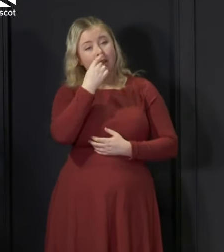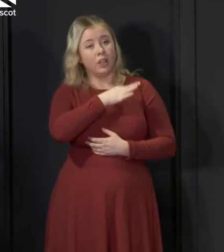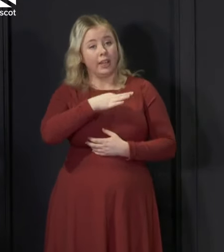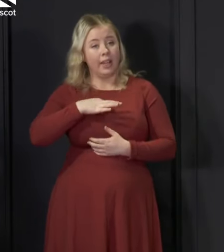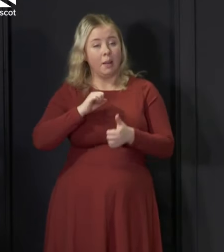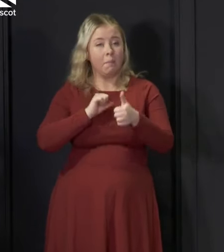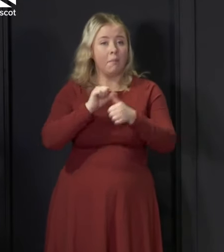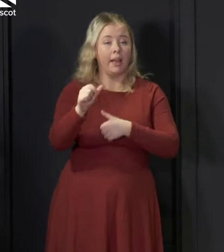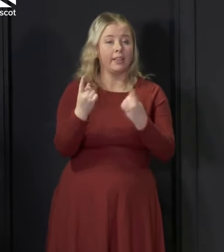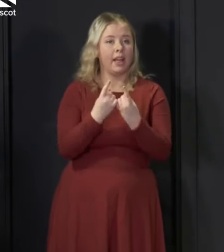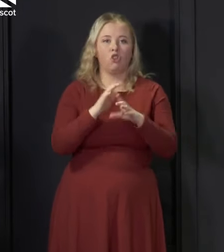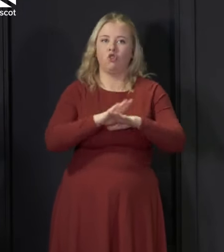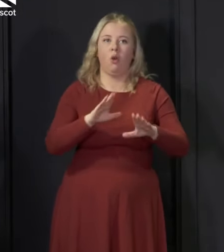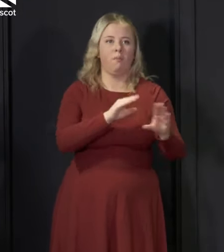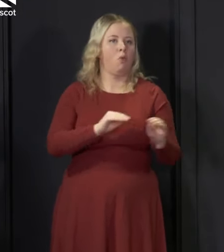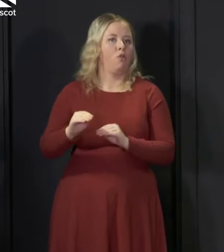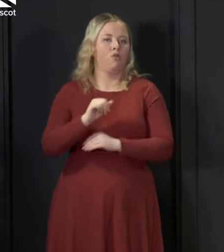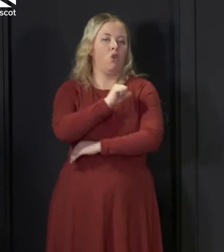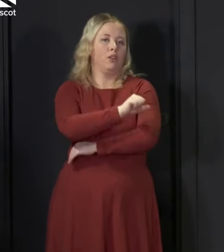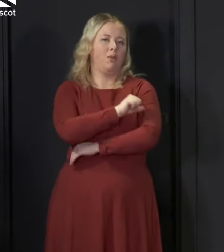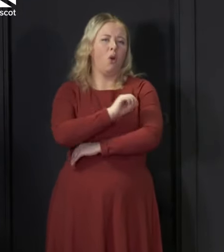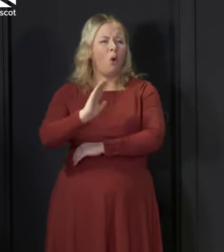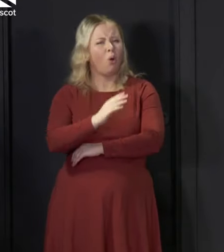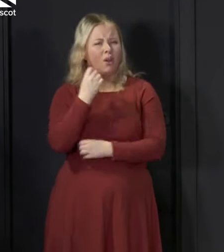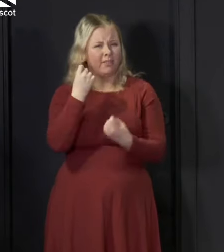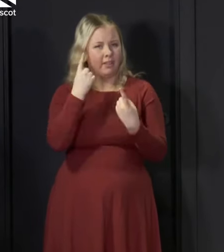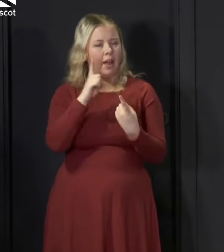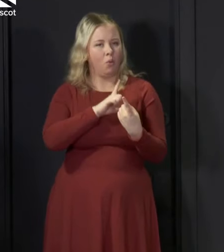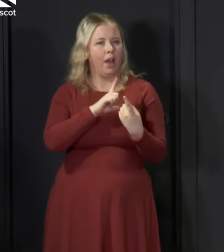to be moved to hospital and I think everybody can understand that in terms of their own